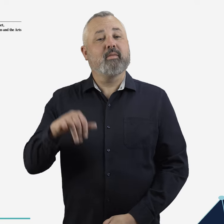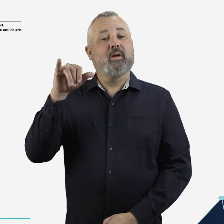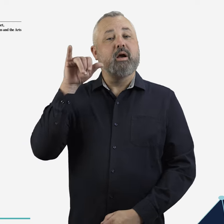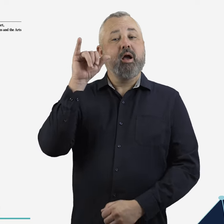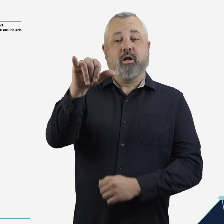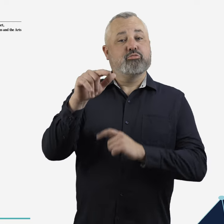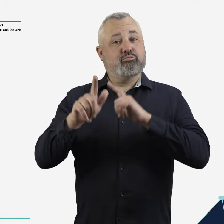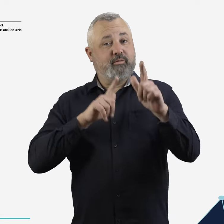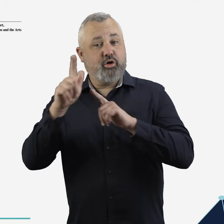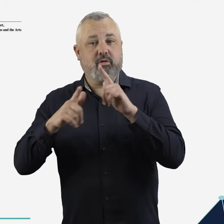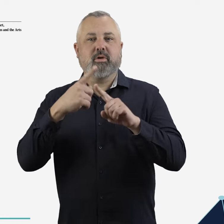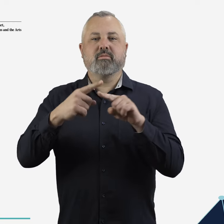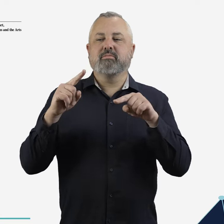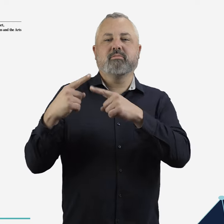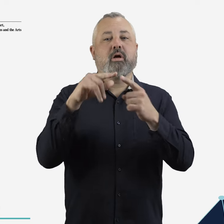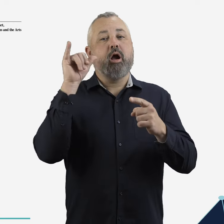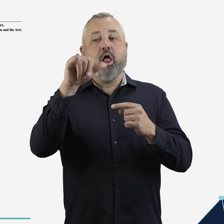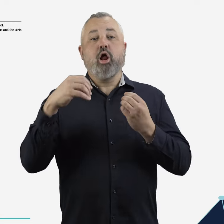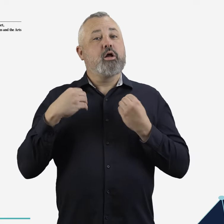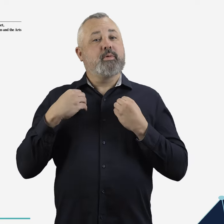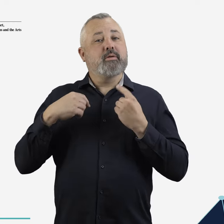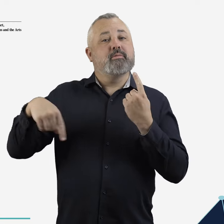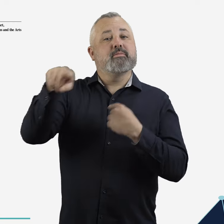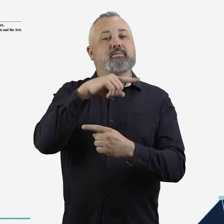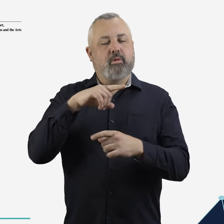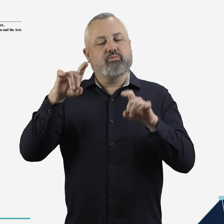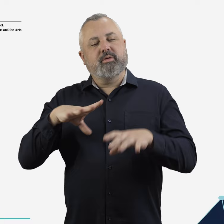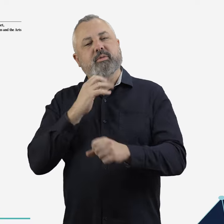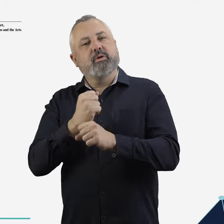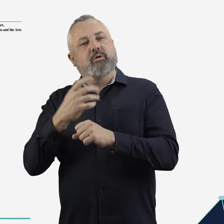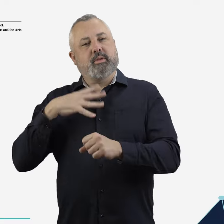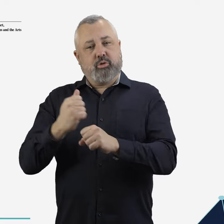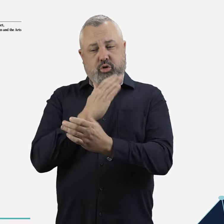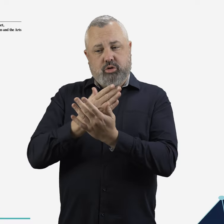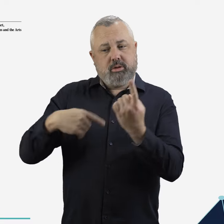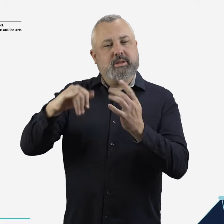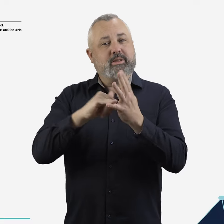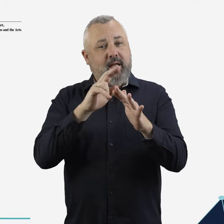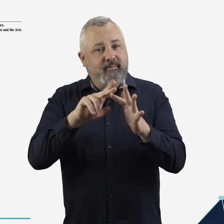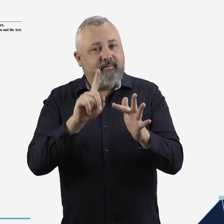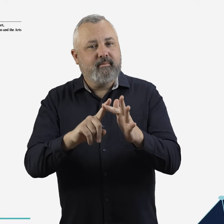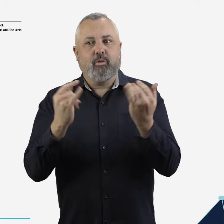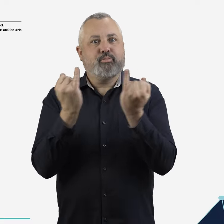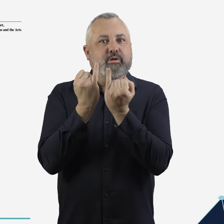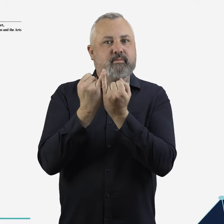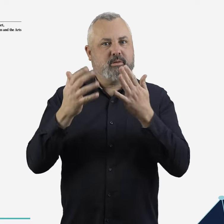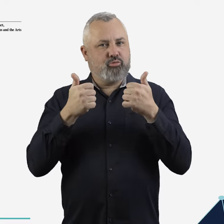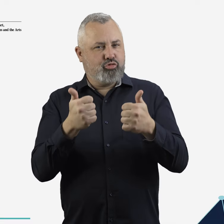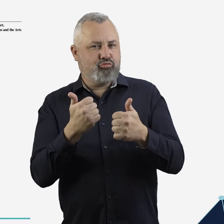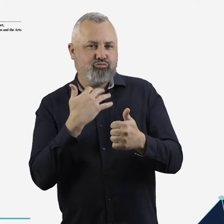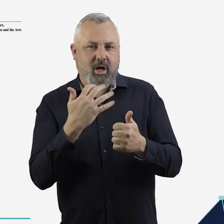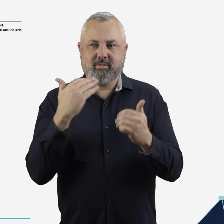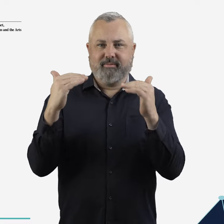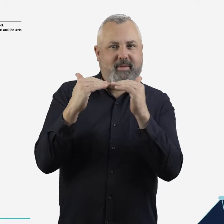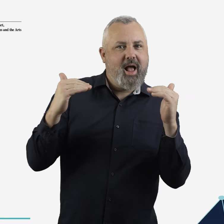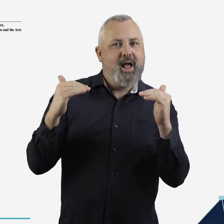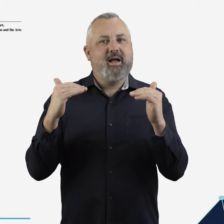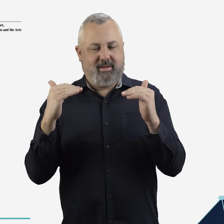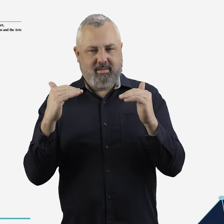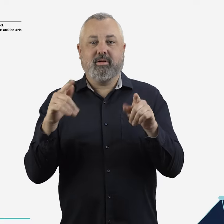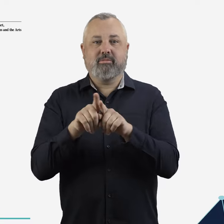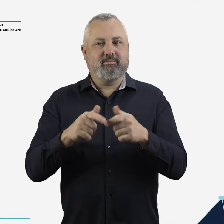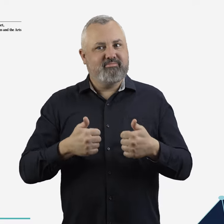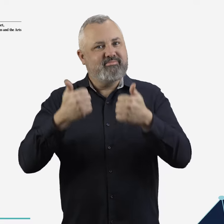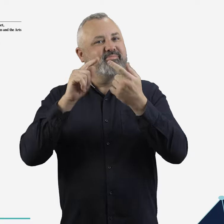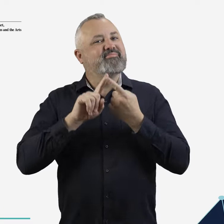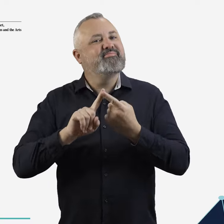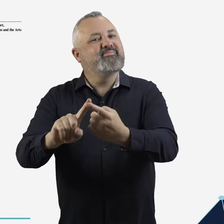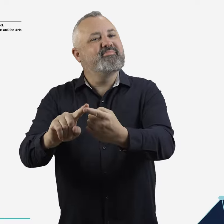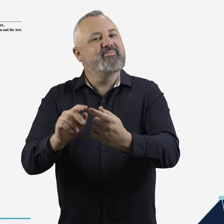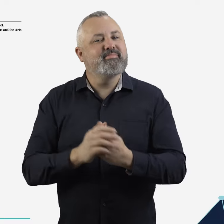The Australian Government wants an aviation sector that is safe, competitive, productive and sustainable.